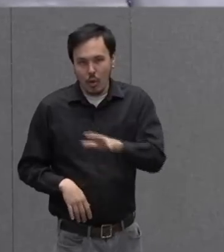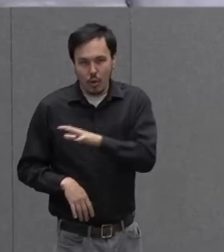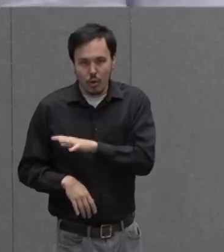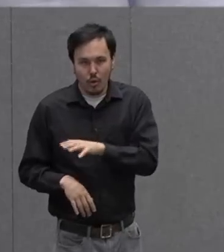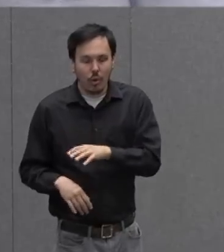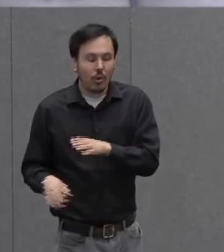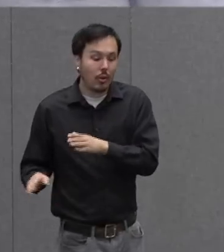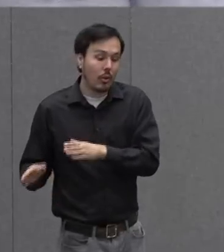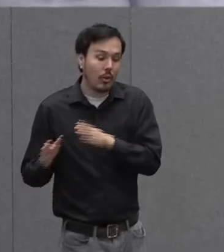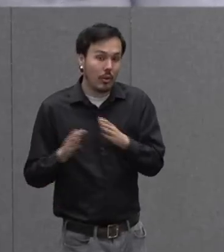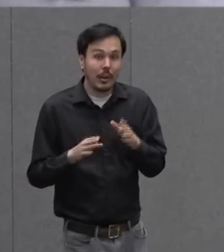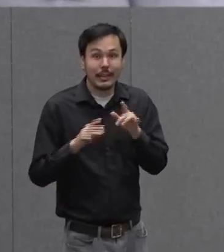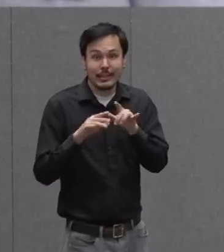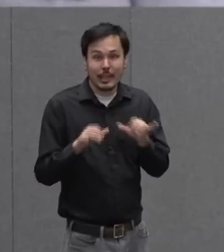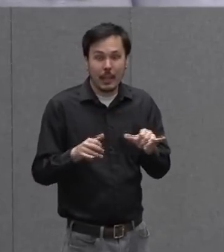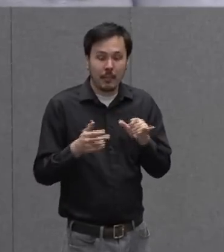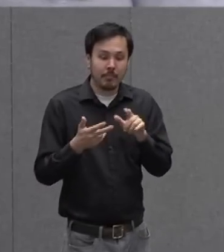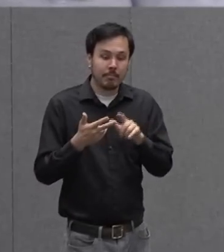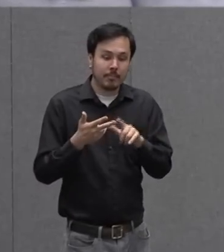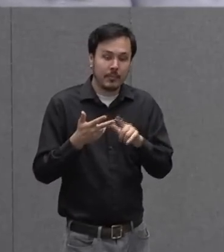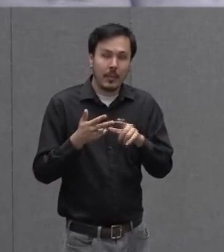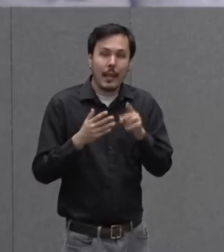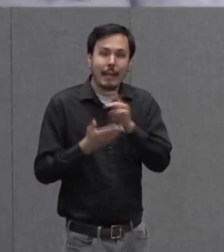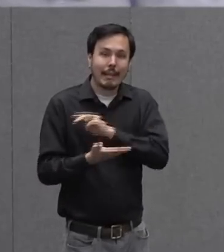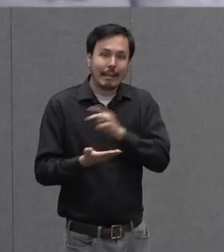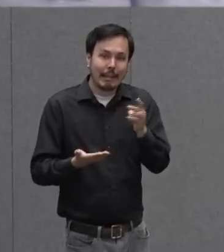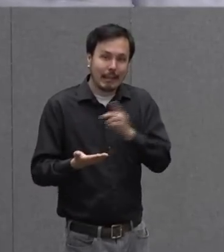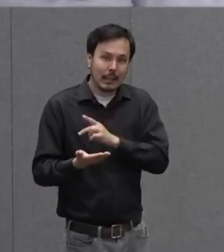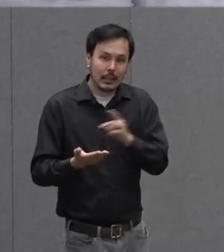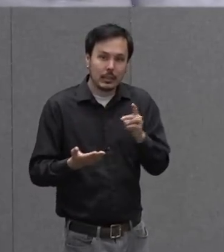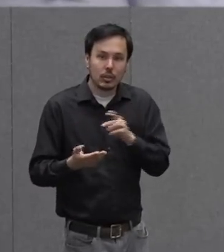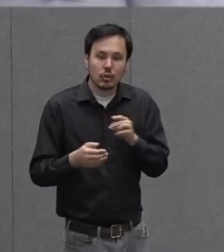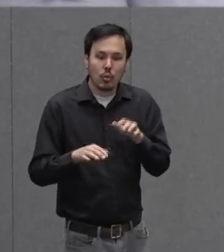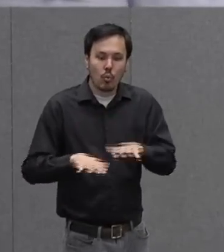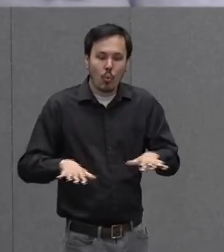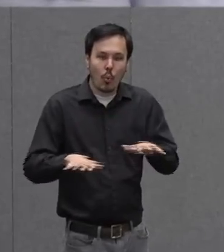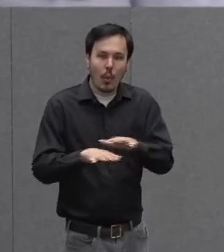At the same time, in the kitchen realm, in the tiny village of Junk Drawer,